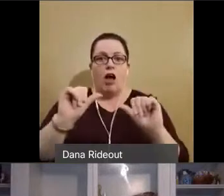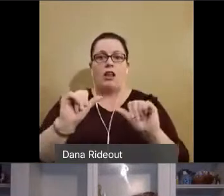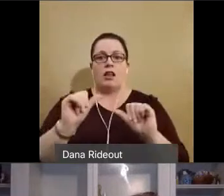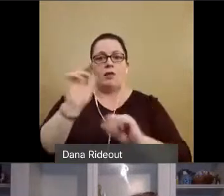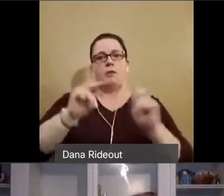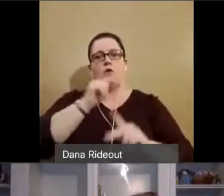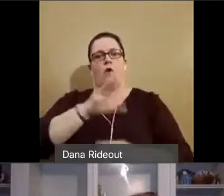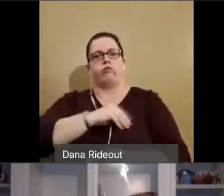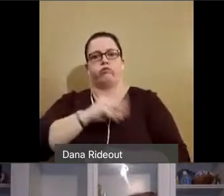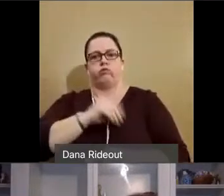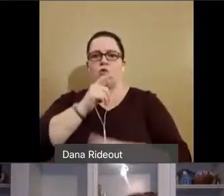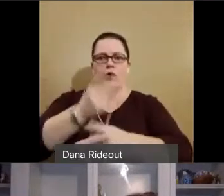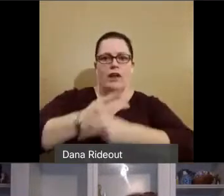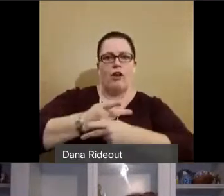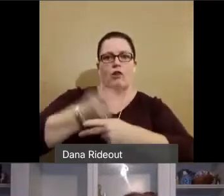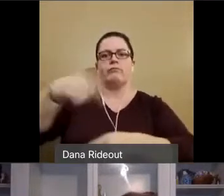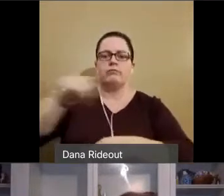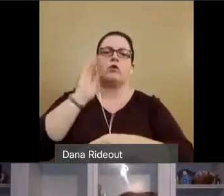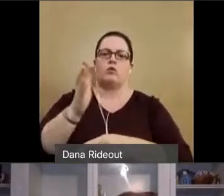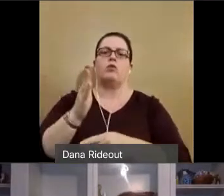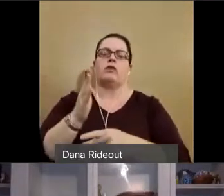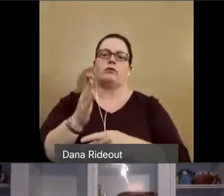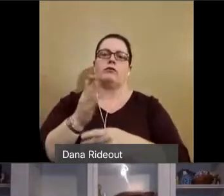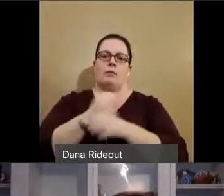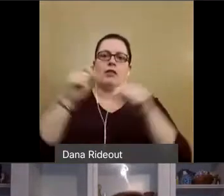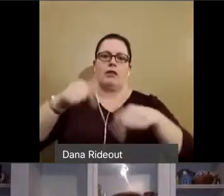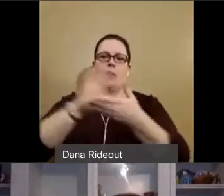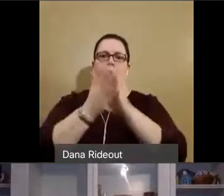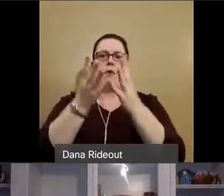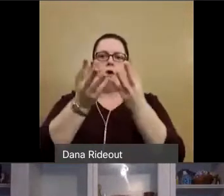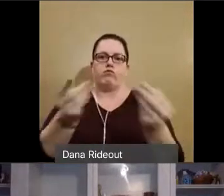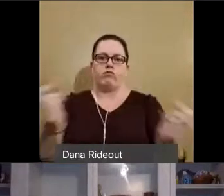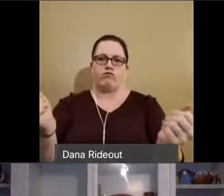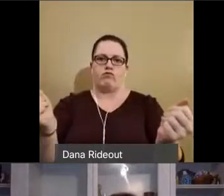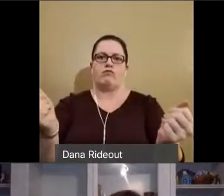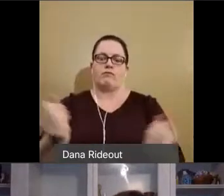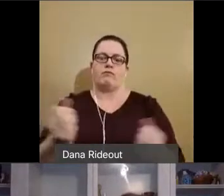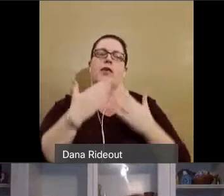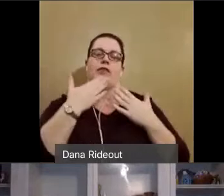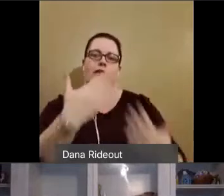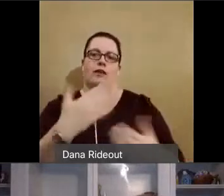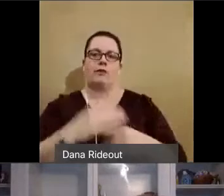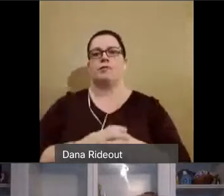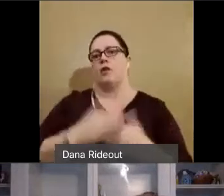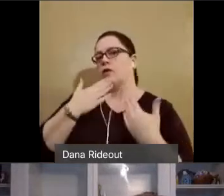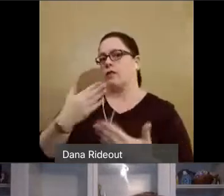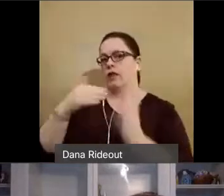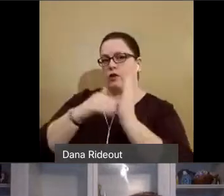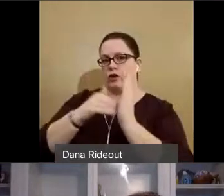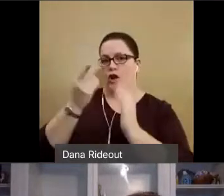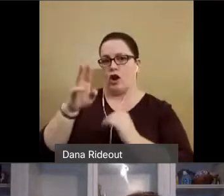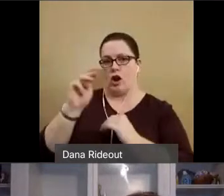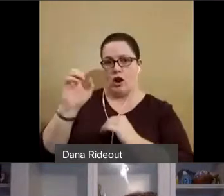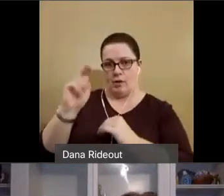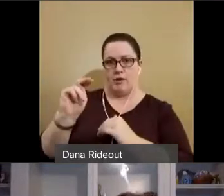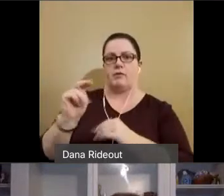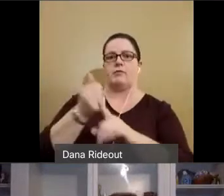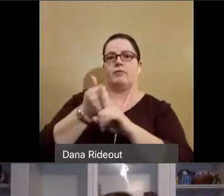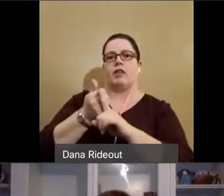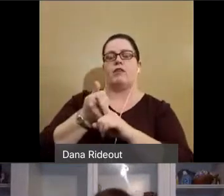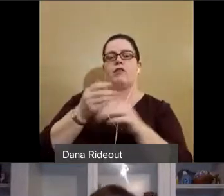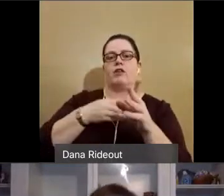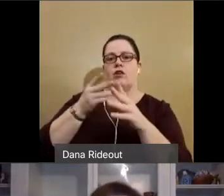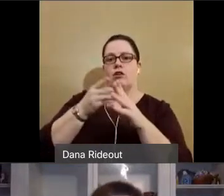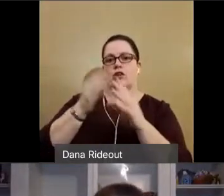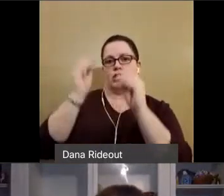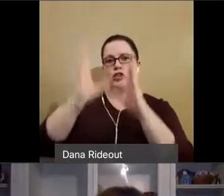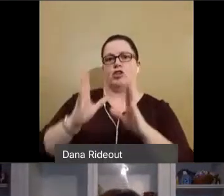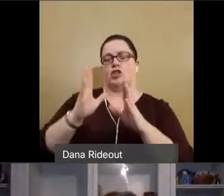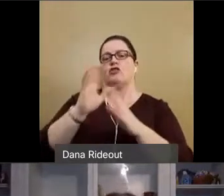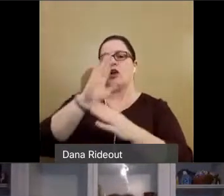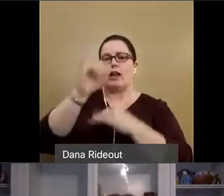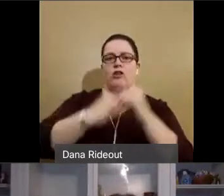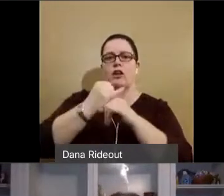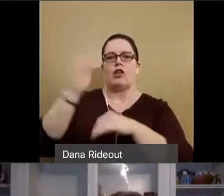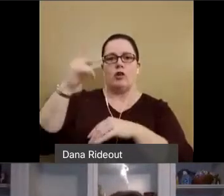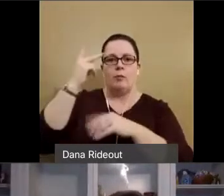Thank you. Thank you so much. Dr Harmon. Sylvie Harmon is professor of international politics at Queen Mary University of London. Thank you so much.